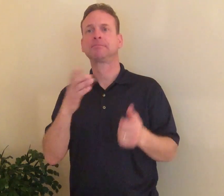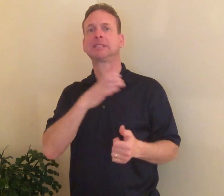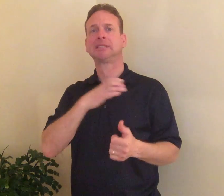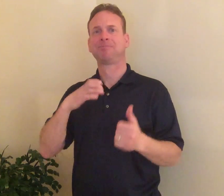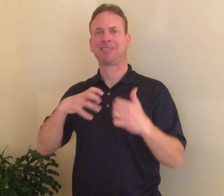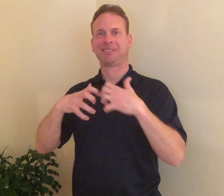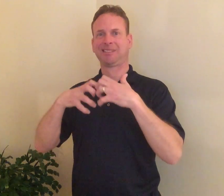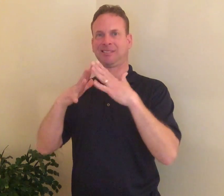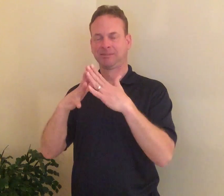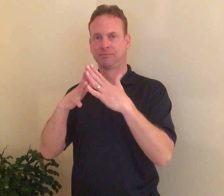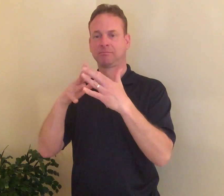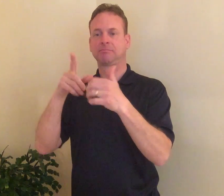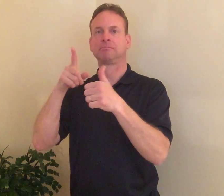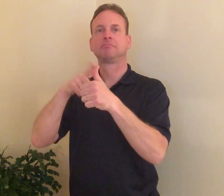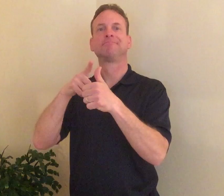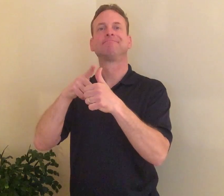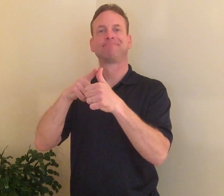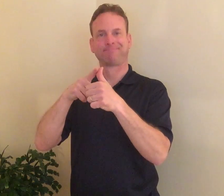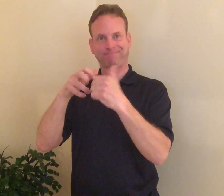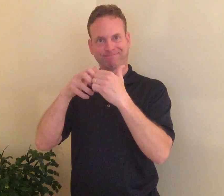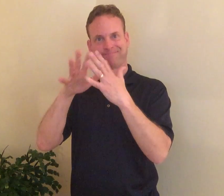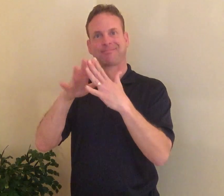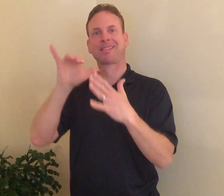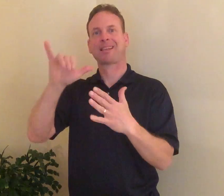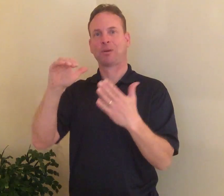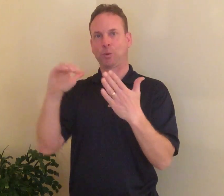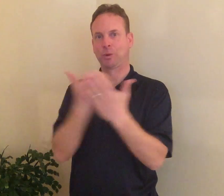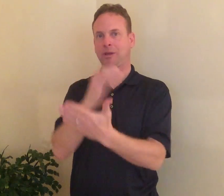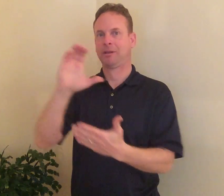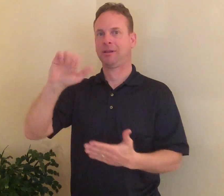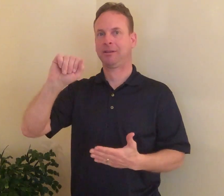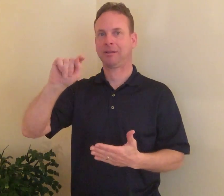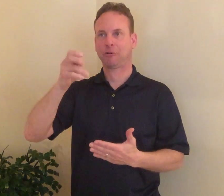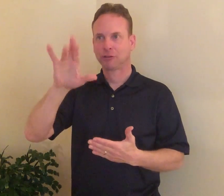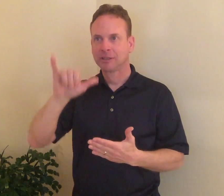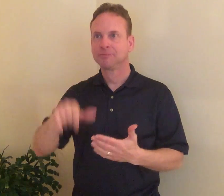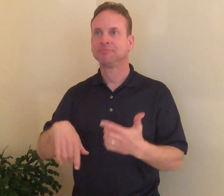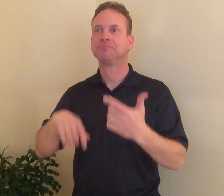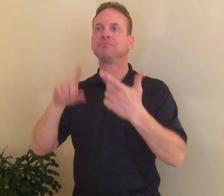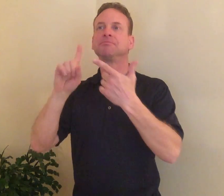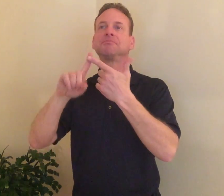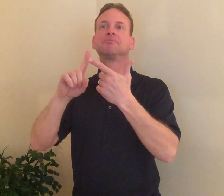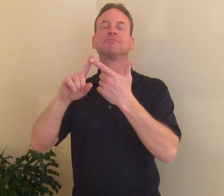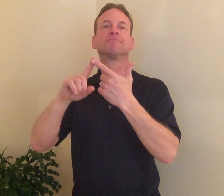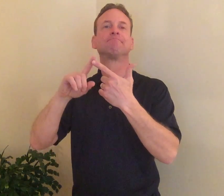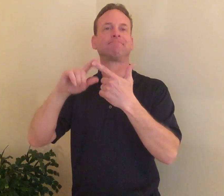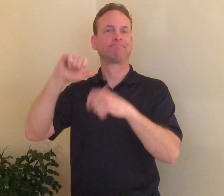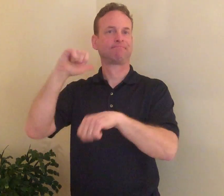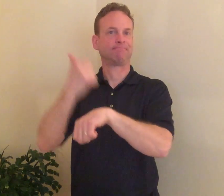committee recommends establishing that new category, recommends establishing a CPC for